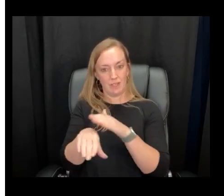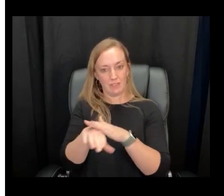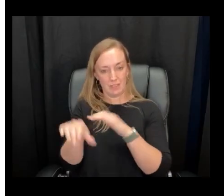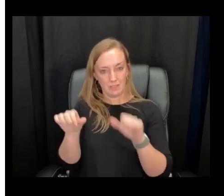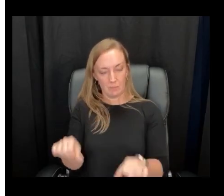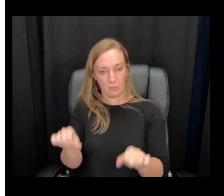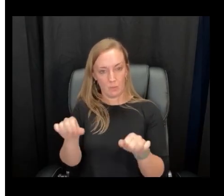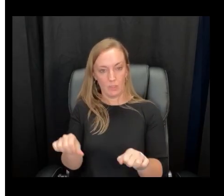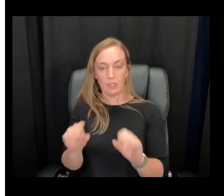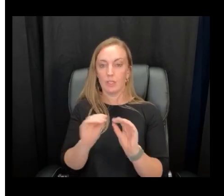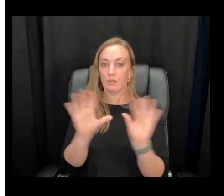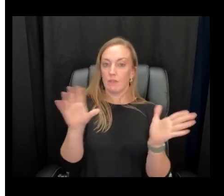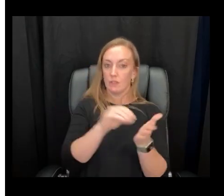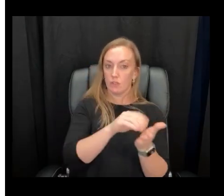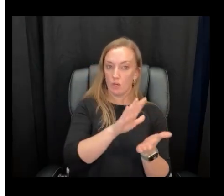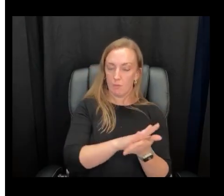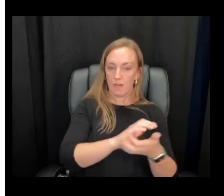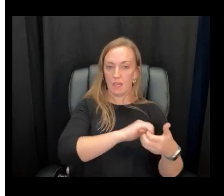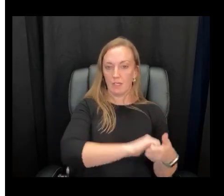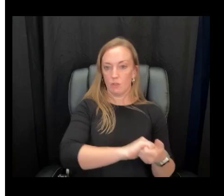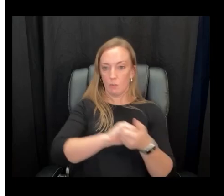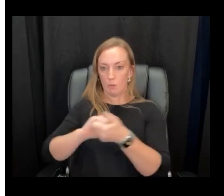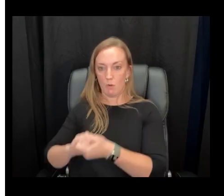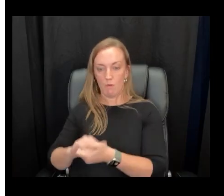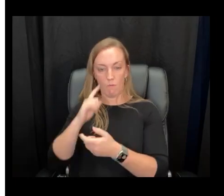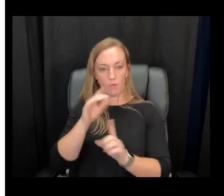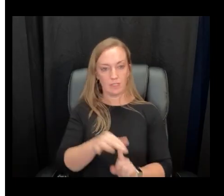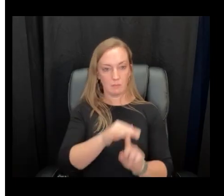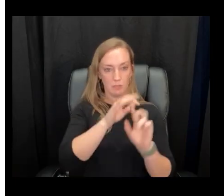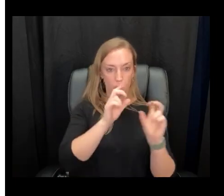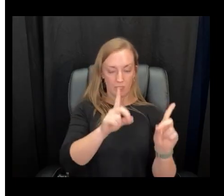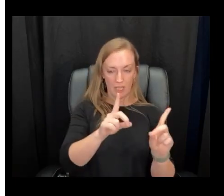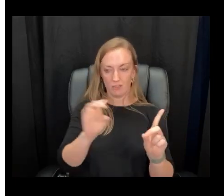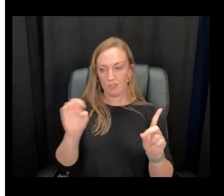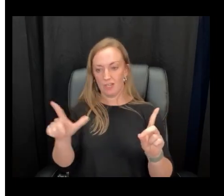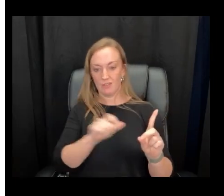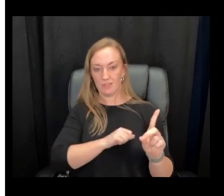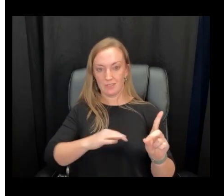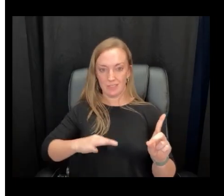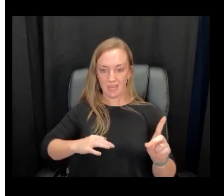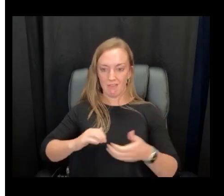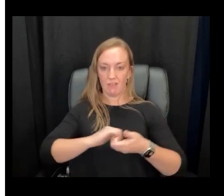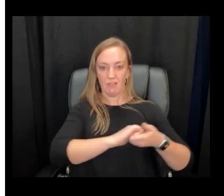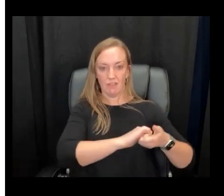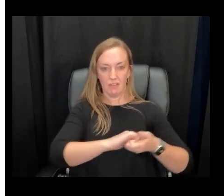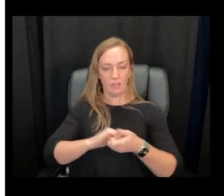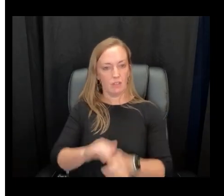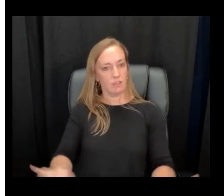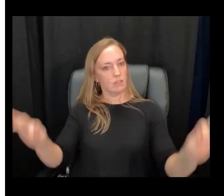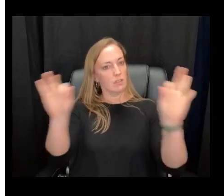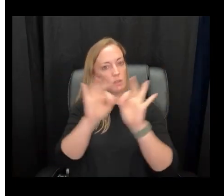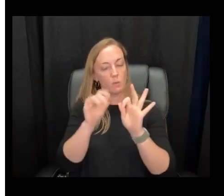documentation and collaboration across EL and special education staff were essential for making